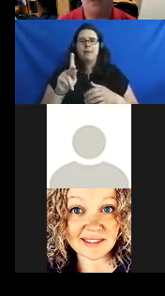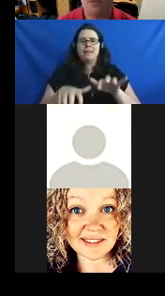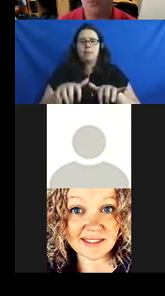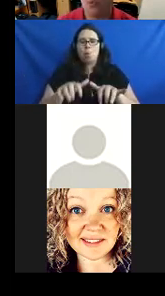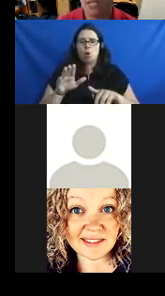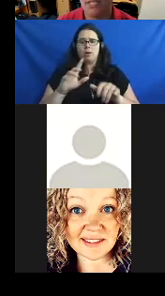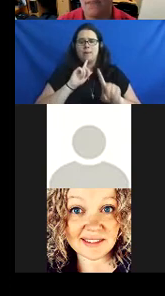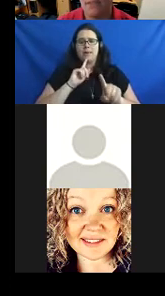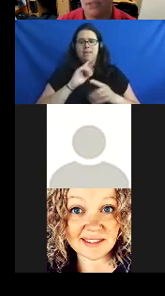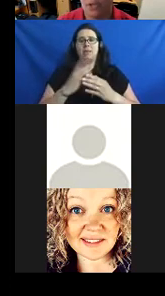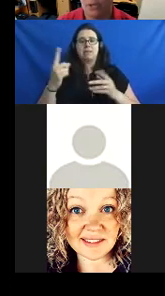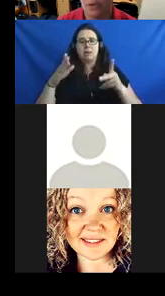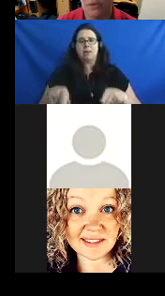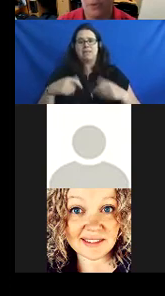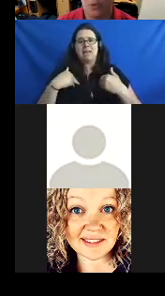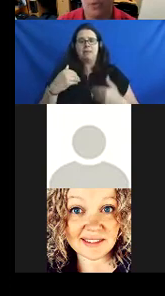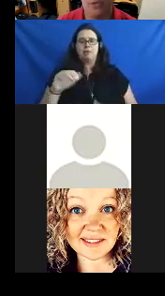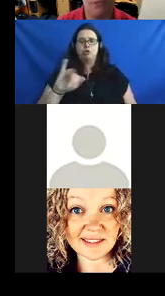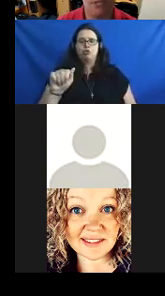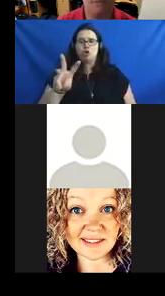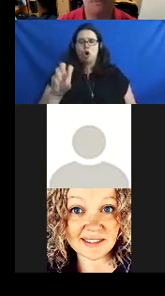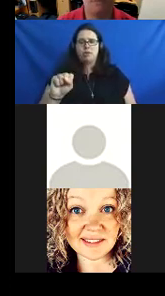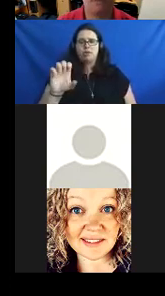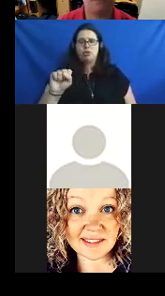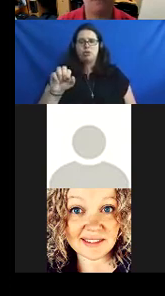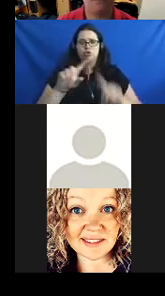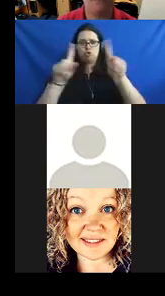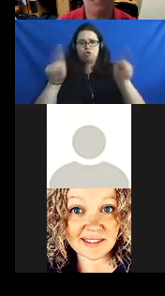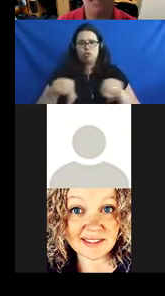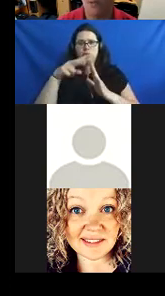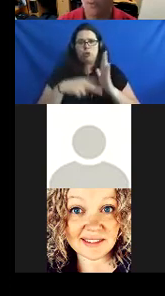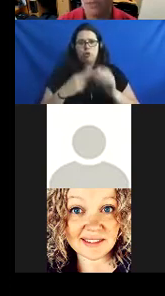SOMEONE WOULD NEED TO HAVE THE JAWS SCREEN READER TO USE THAT.